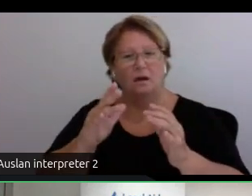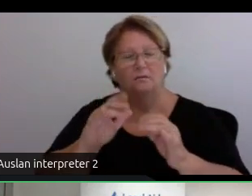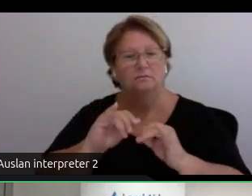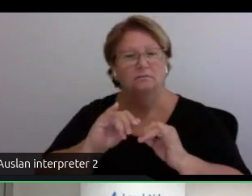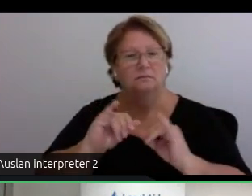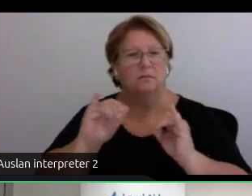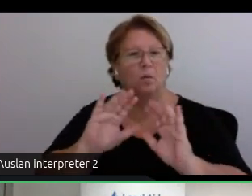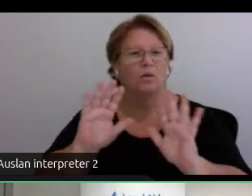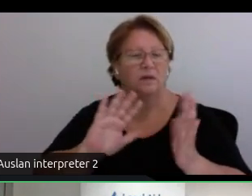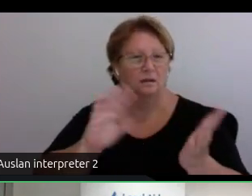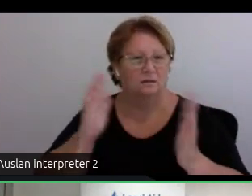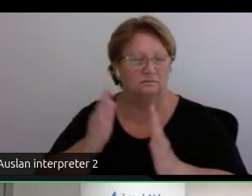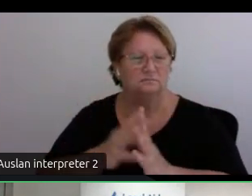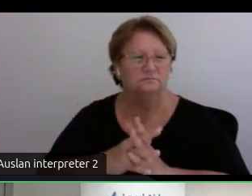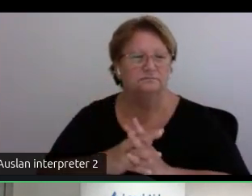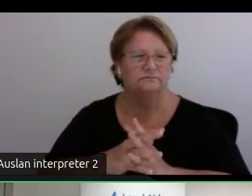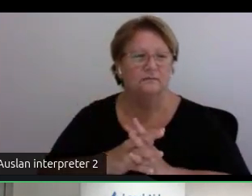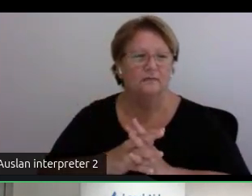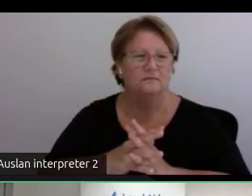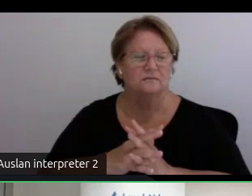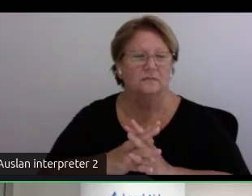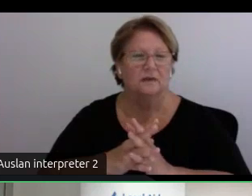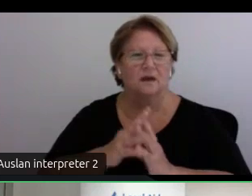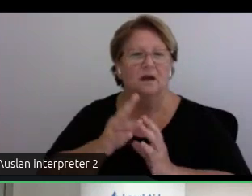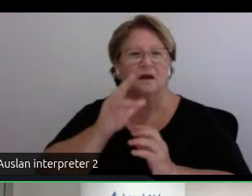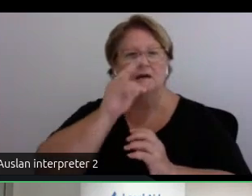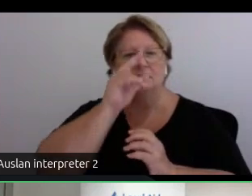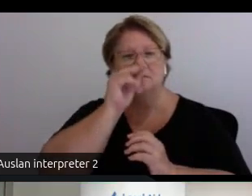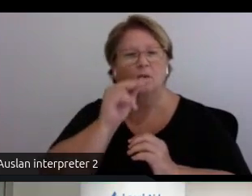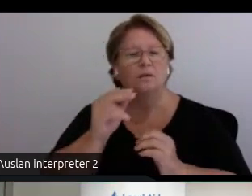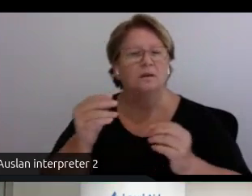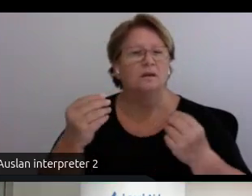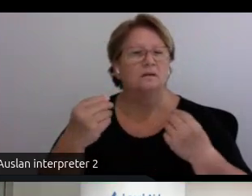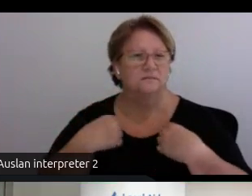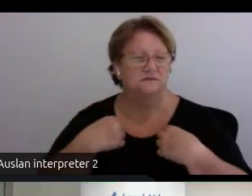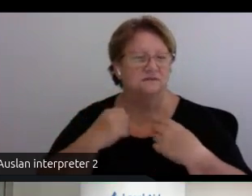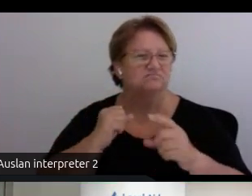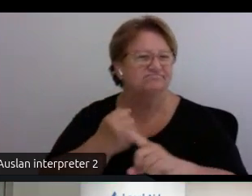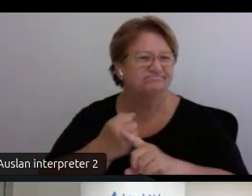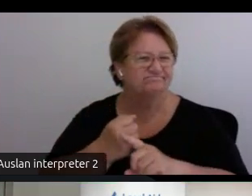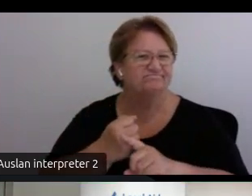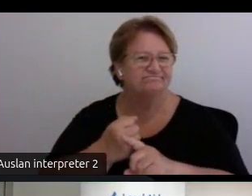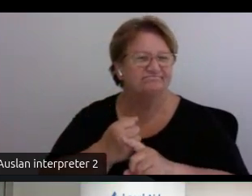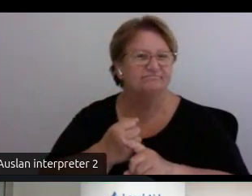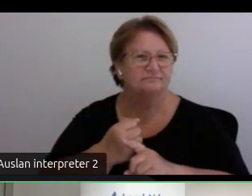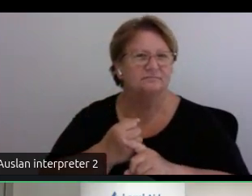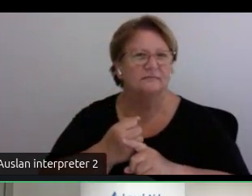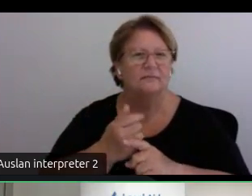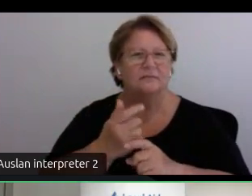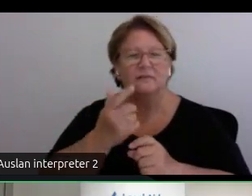up after a disaster. Yeah. Um small businesses are always affected by disasters. Um it's unfortunate